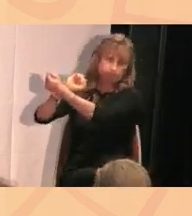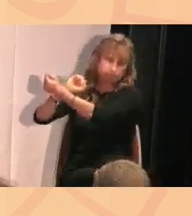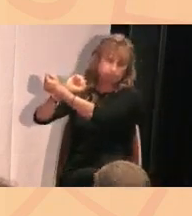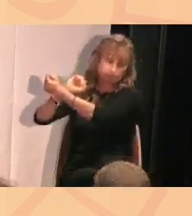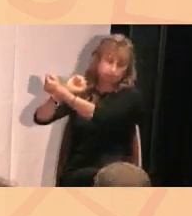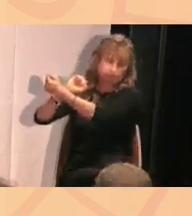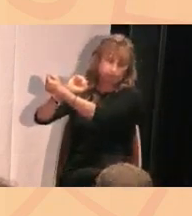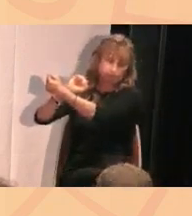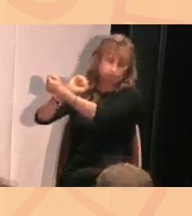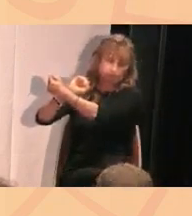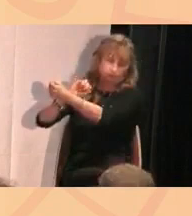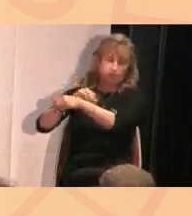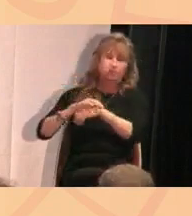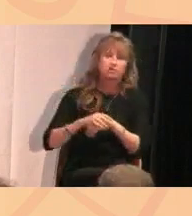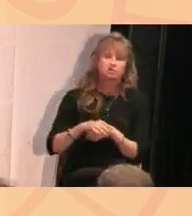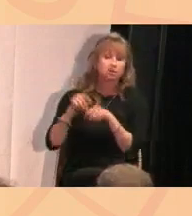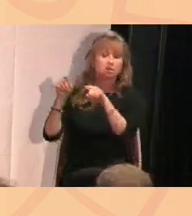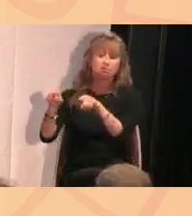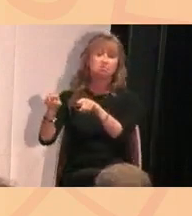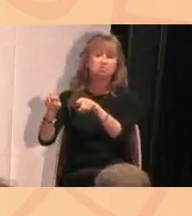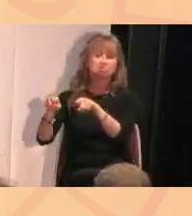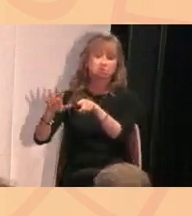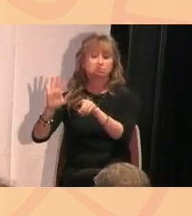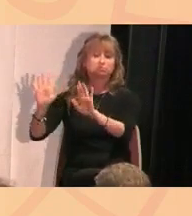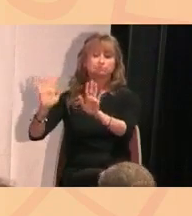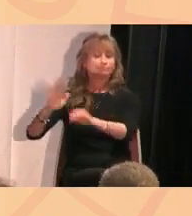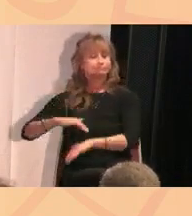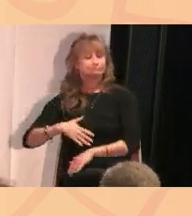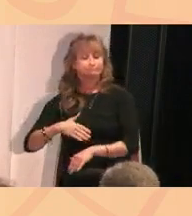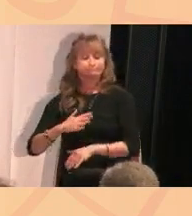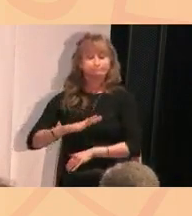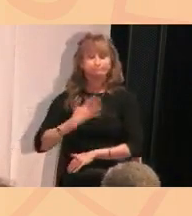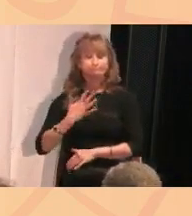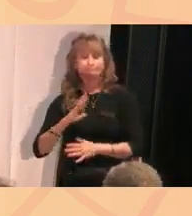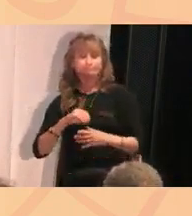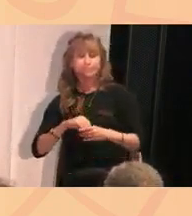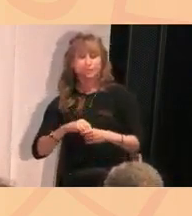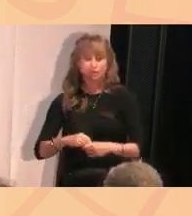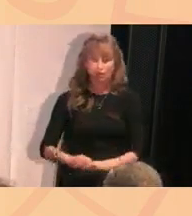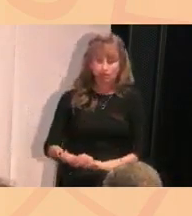The trend or the drift from the Aboriginal community was we're boycotting these events,